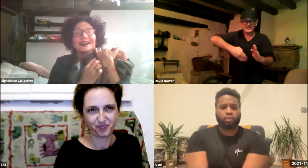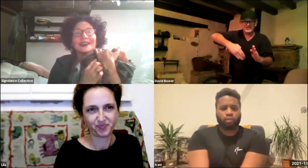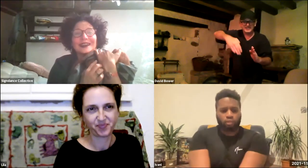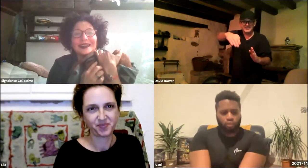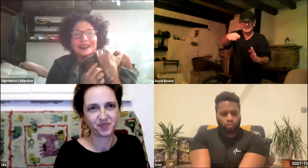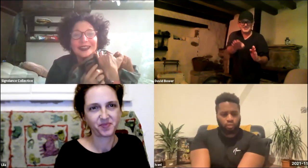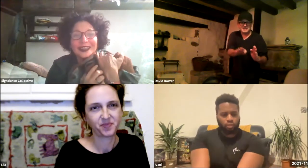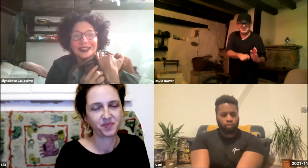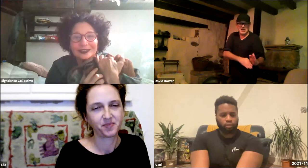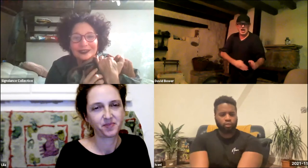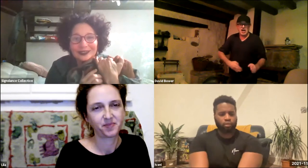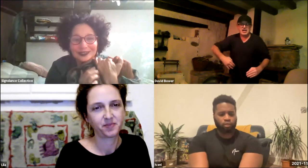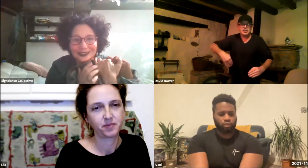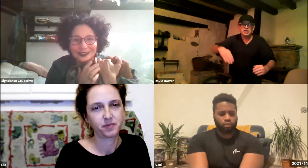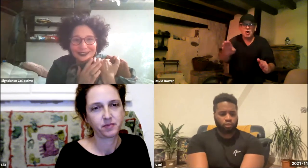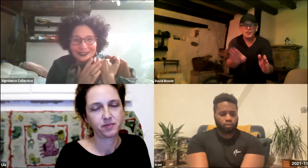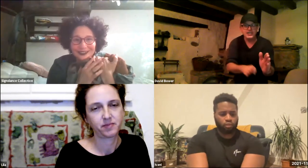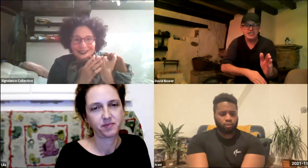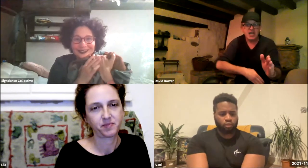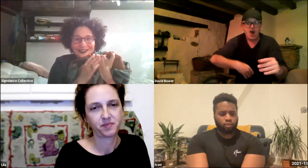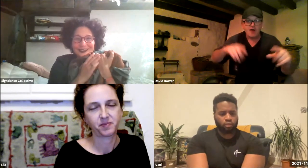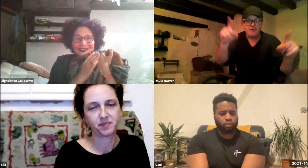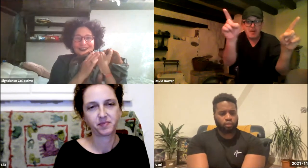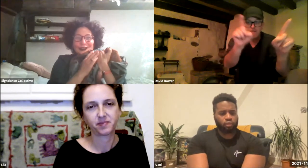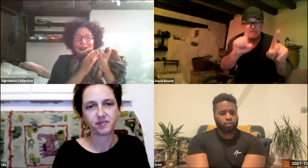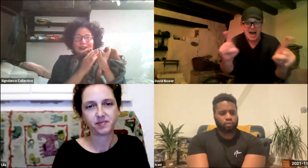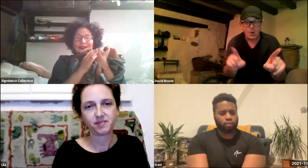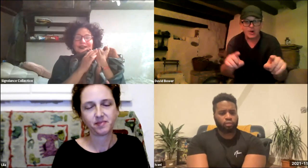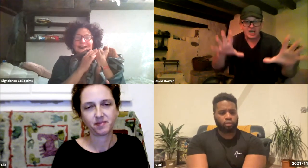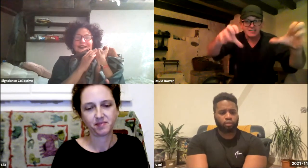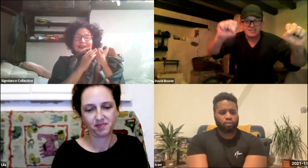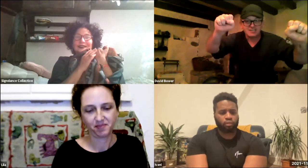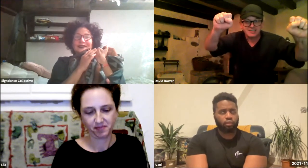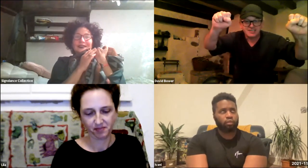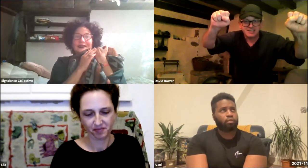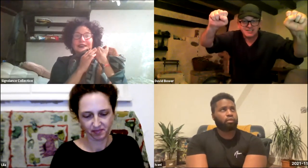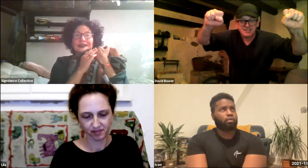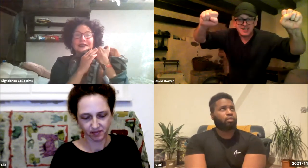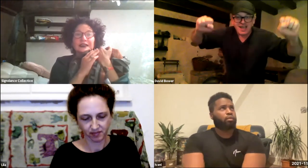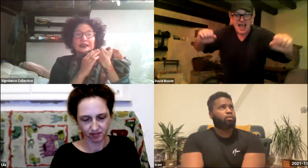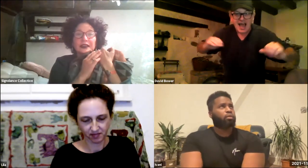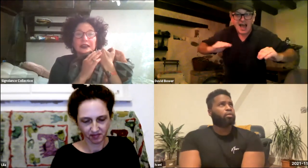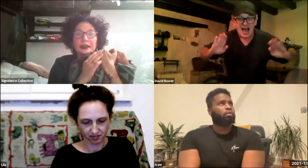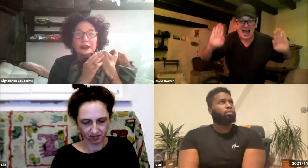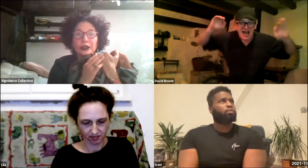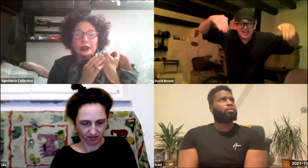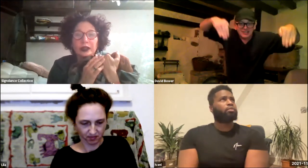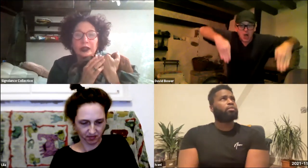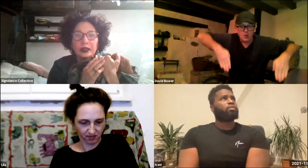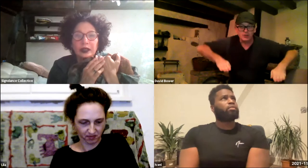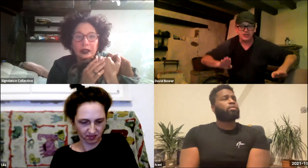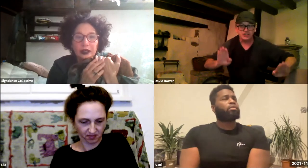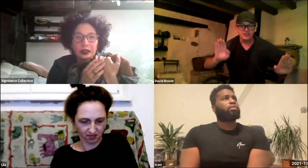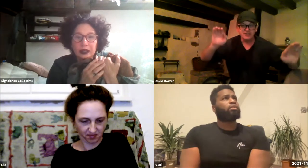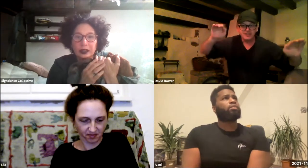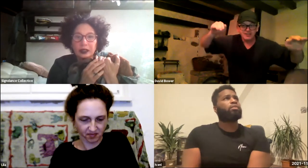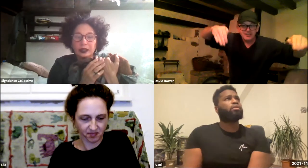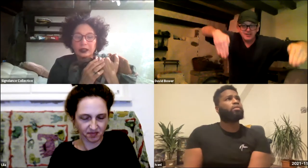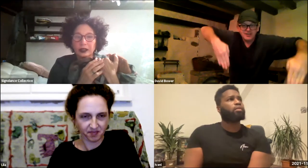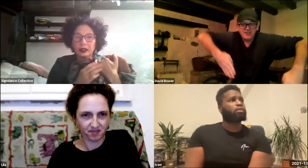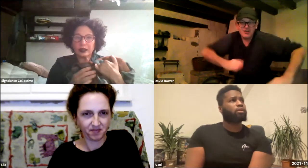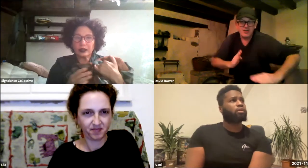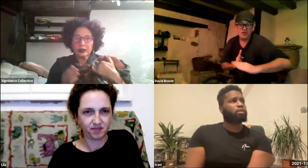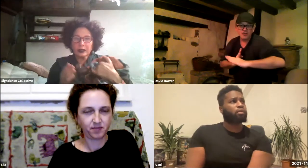conservative aspects of the world and a